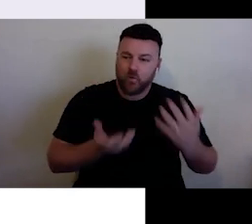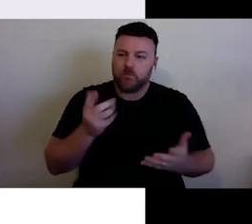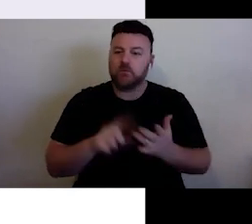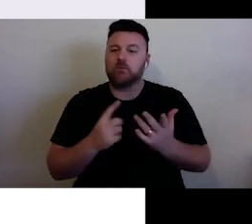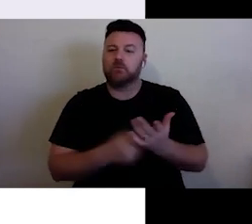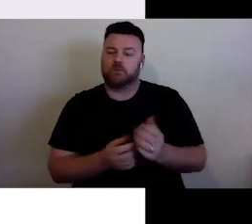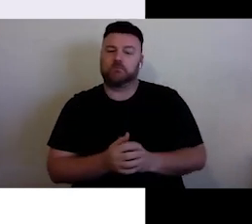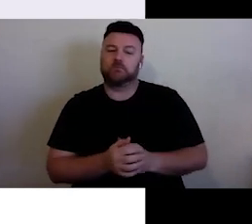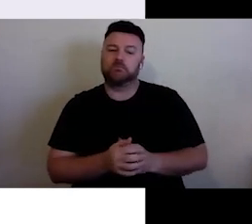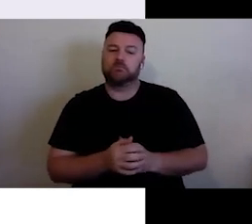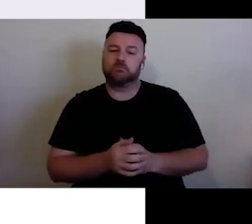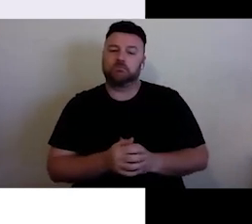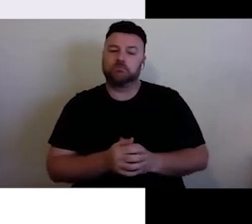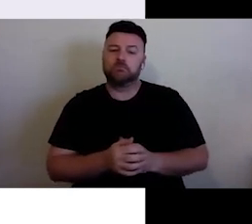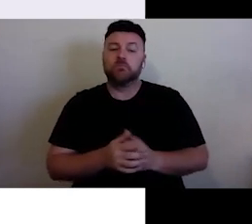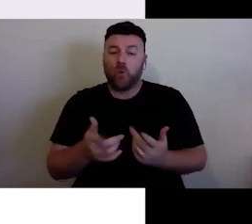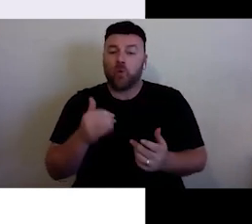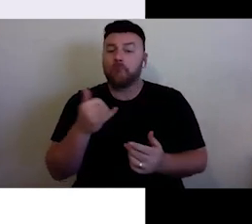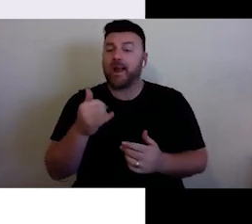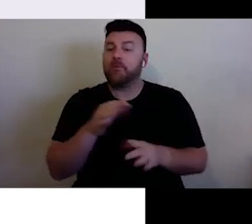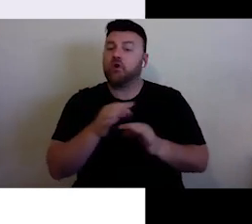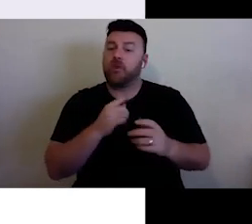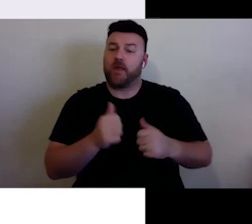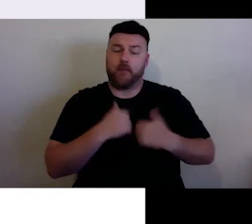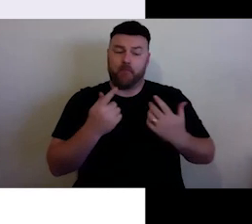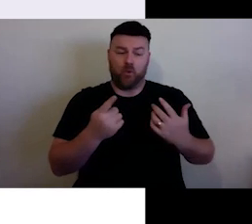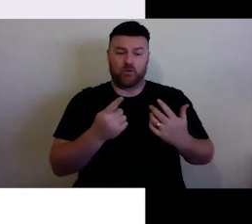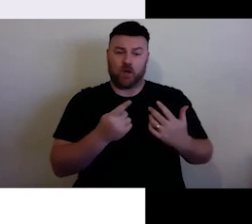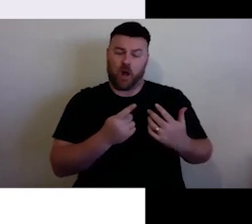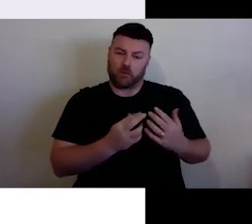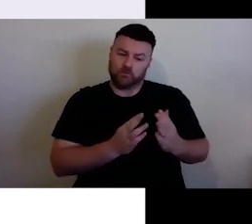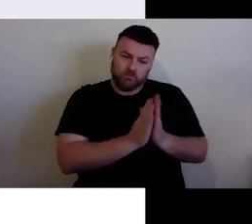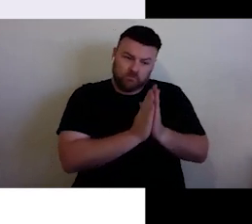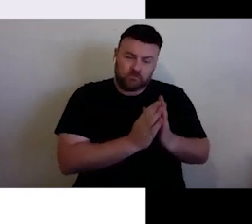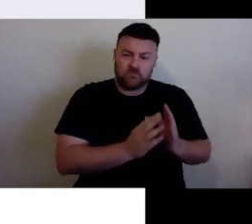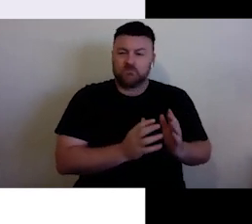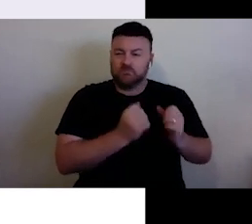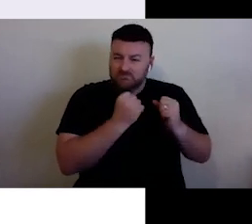most prized cultural heritage story up there if it's going on Facebook